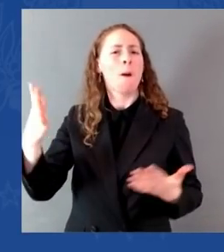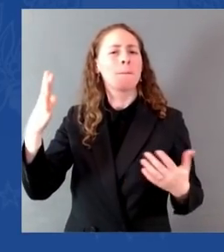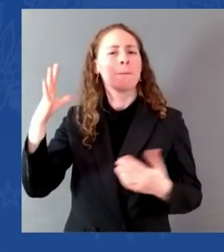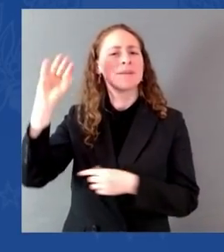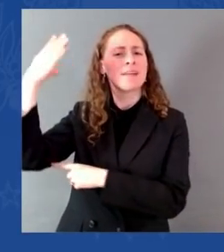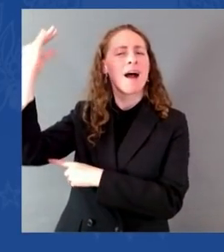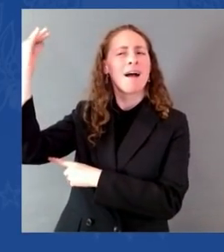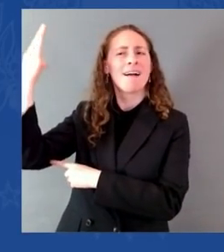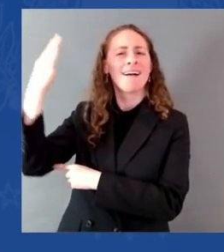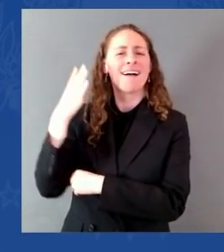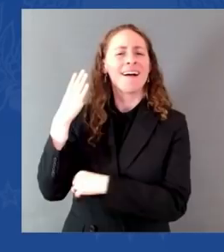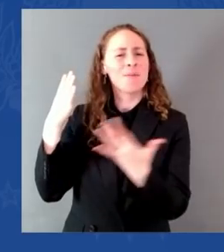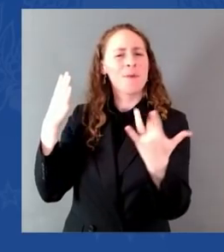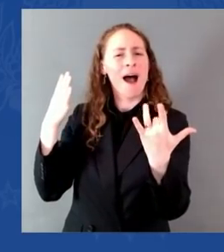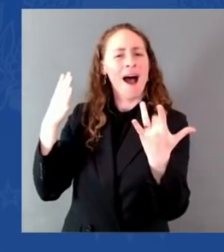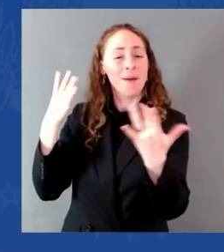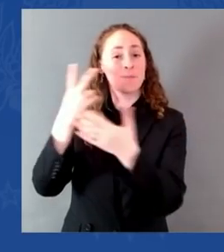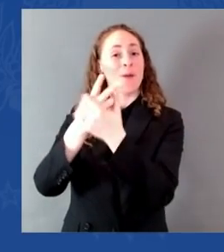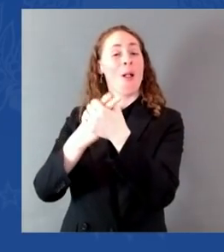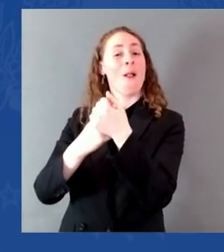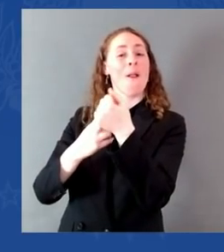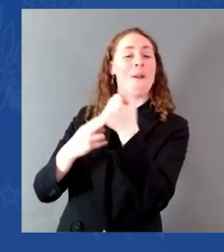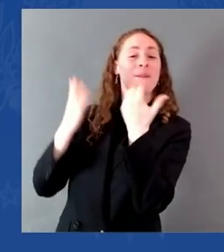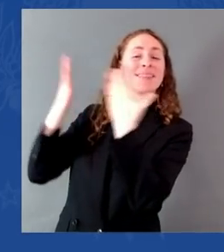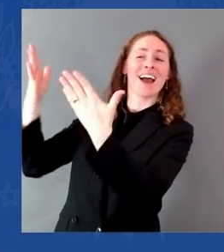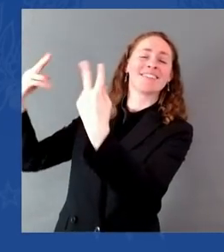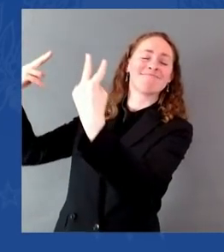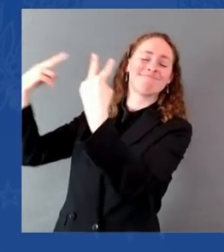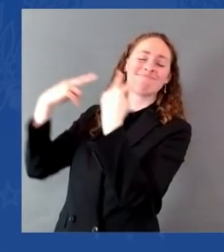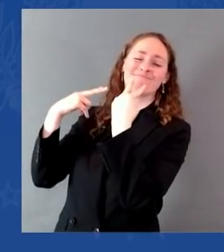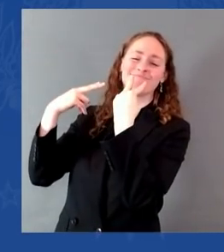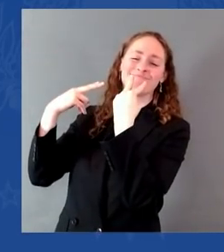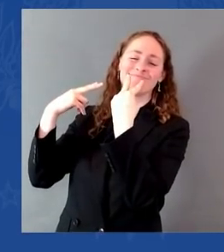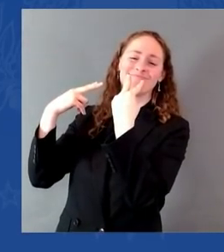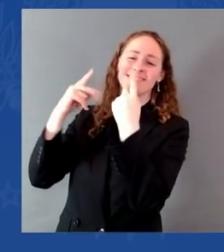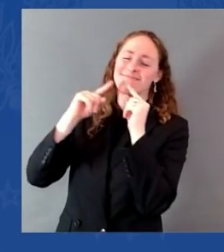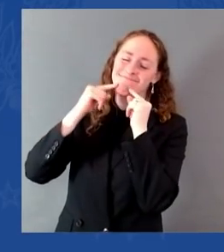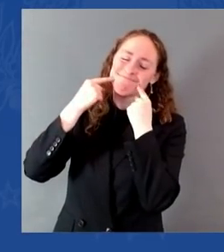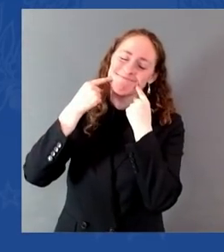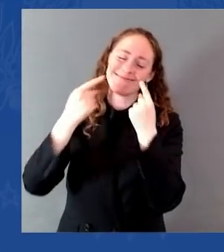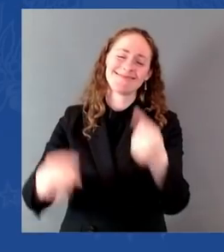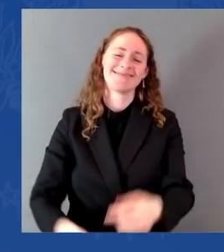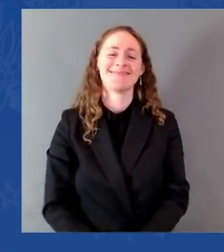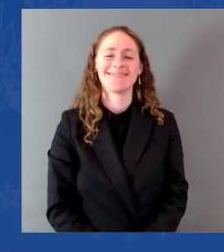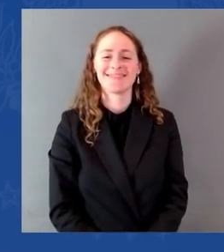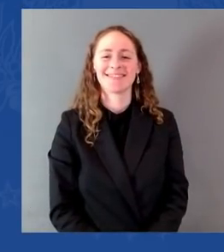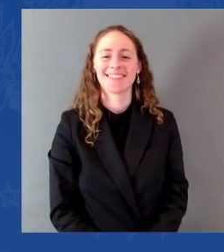I also want to acknowledge Mayor Quinton Lucas. Mayor Q, you've done an amazing job,